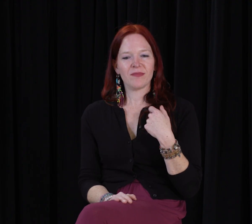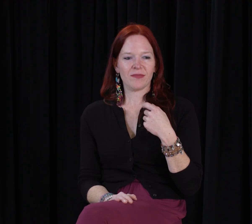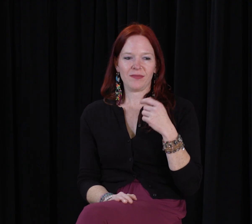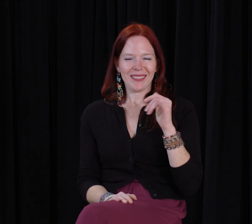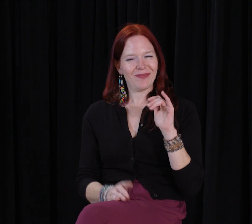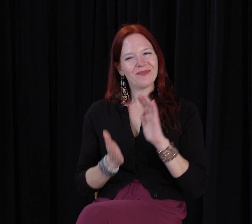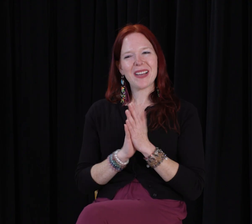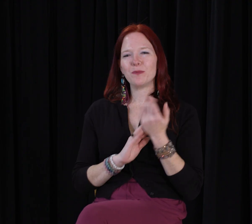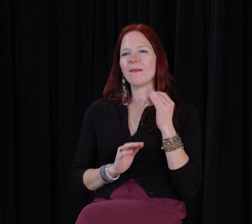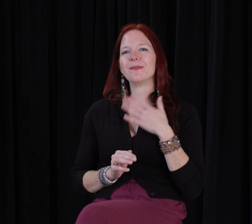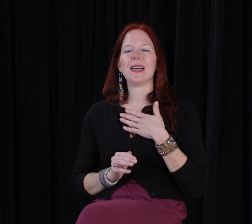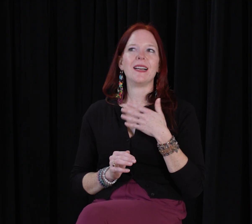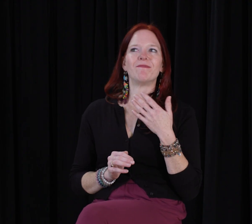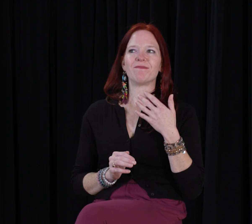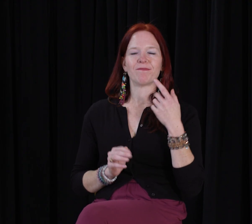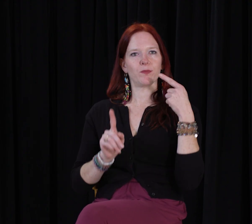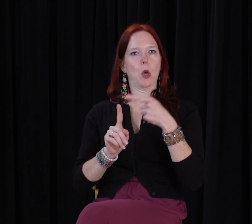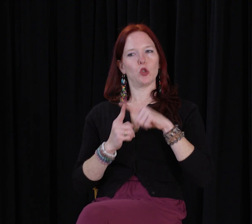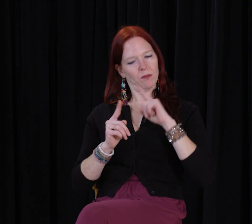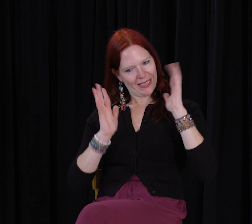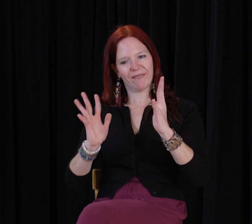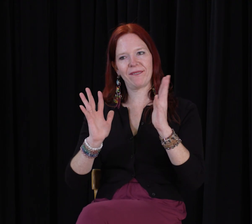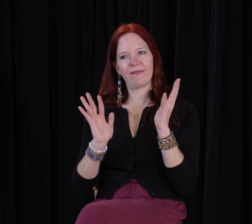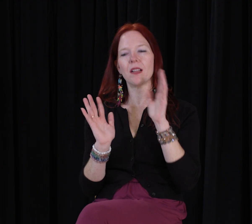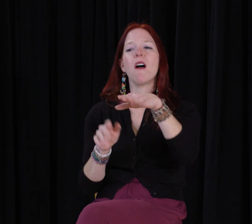It’s become one of my goals to leave it every time.